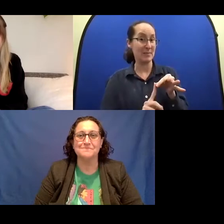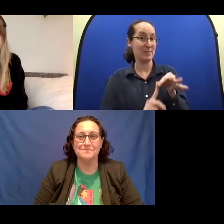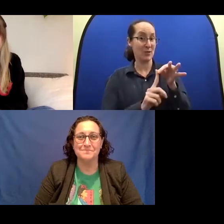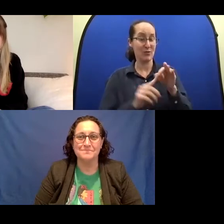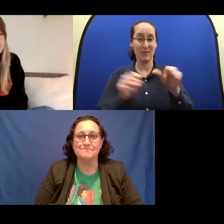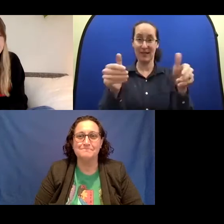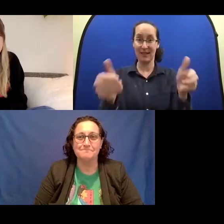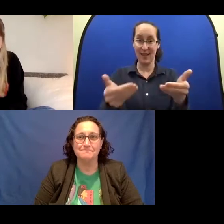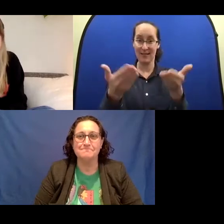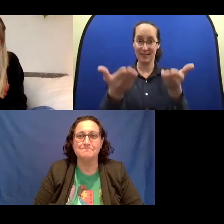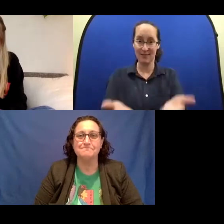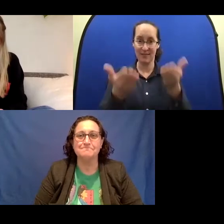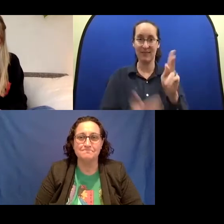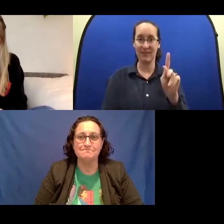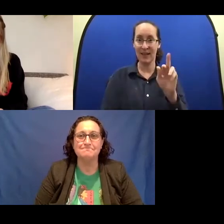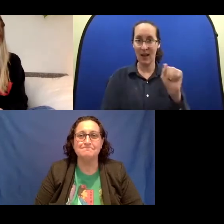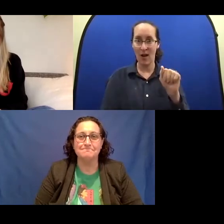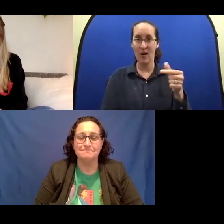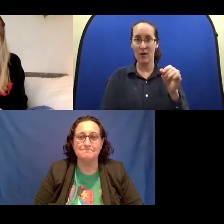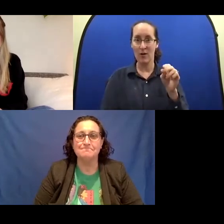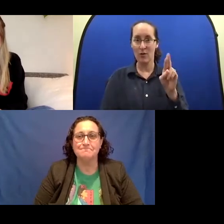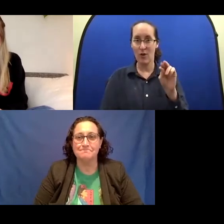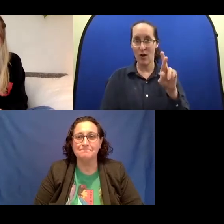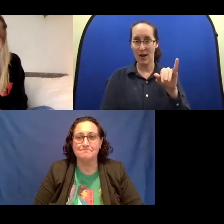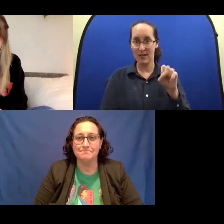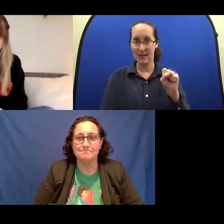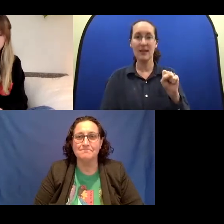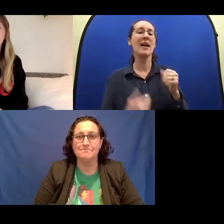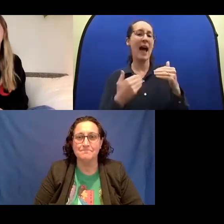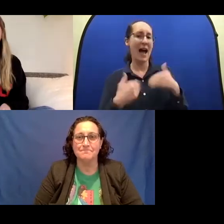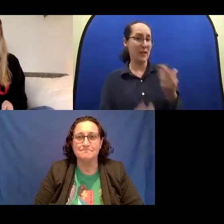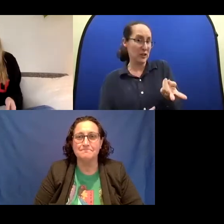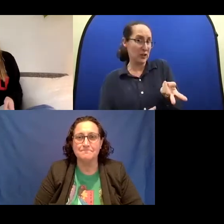and today we also have with us interpreters Chrys and Christina from the Interpreting